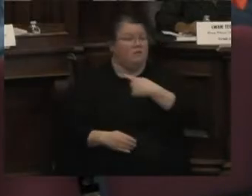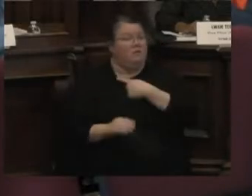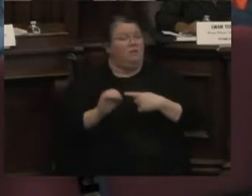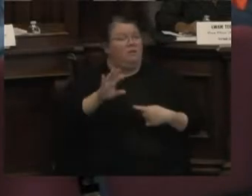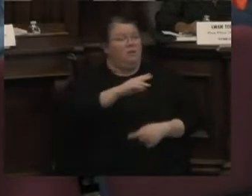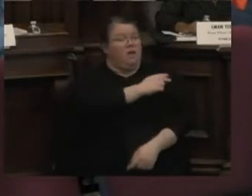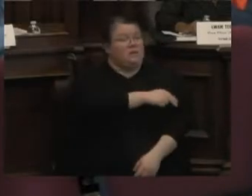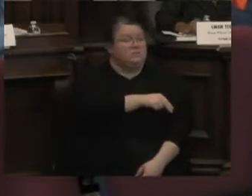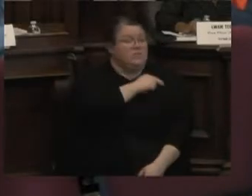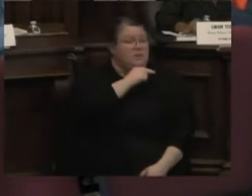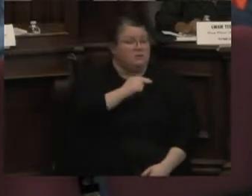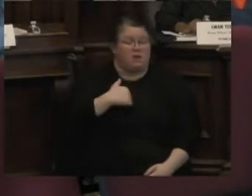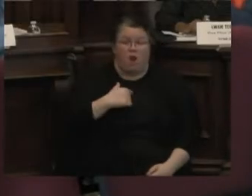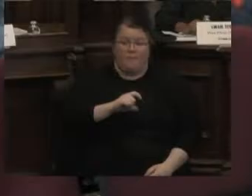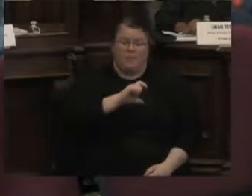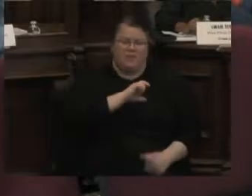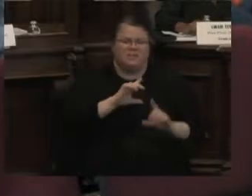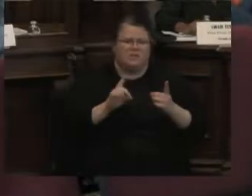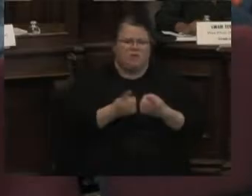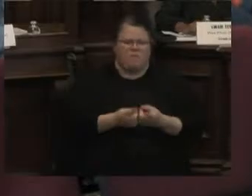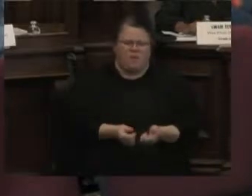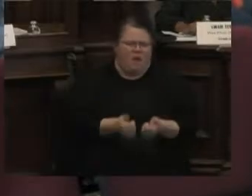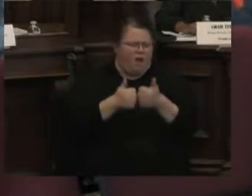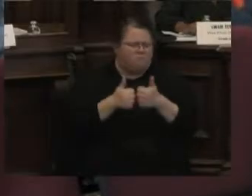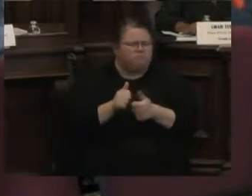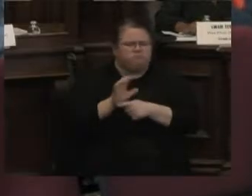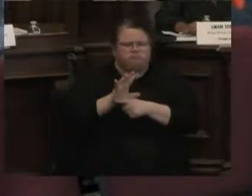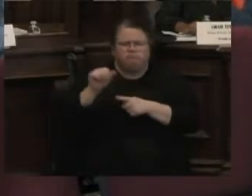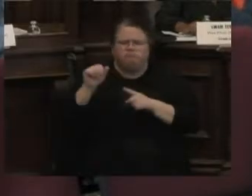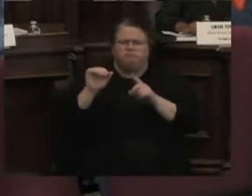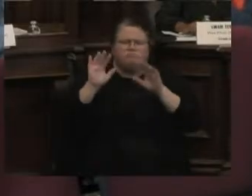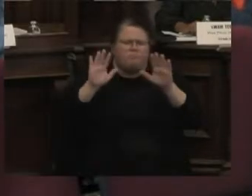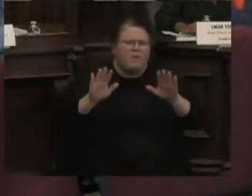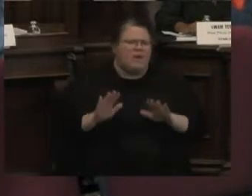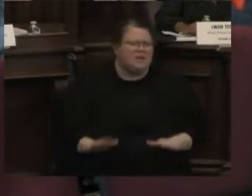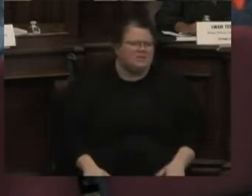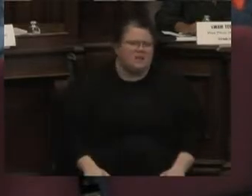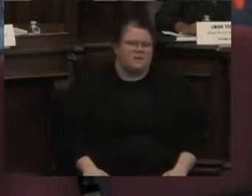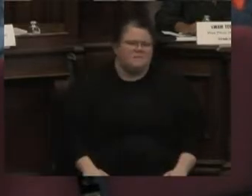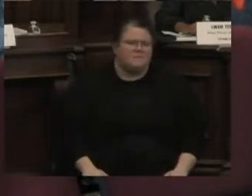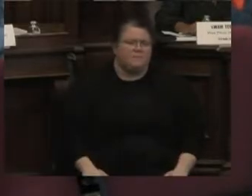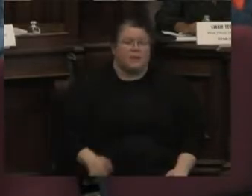one of you, if you have suggestions, we're open to